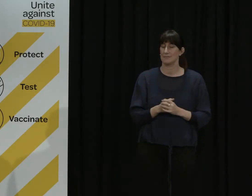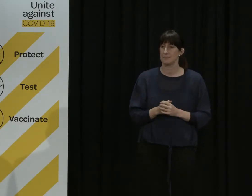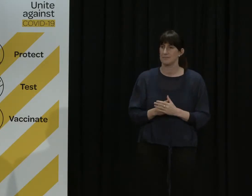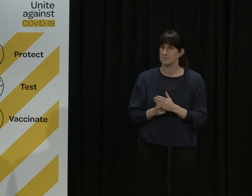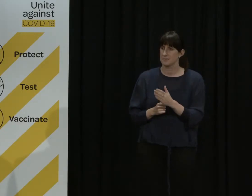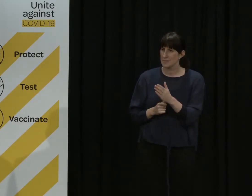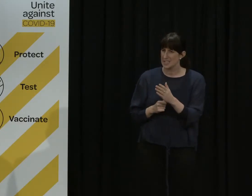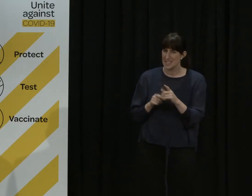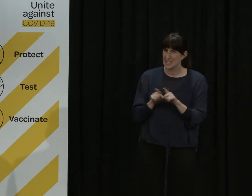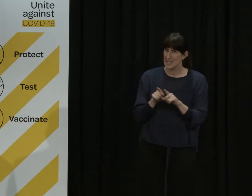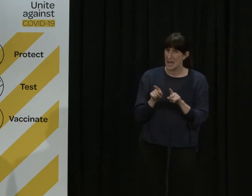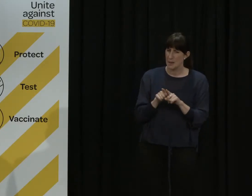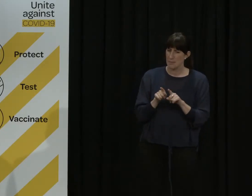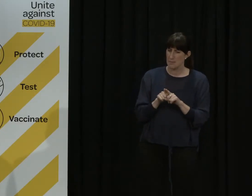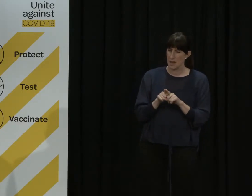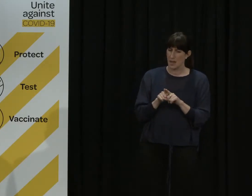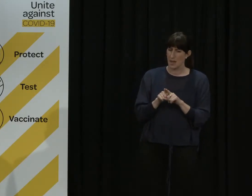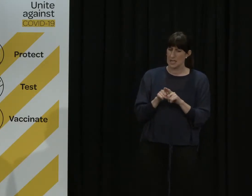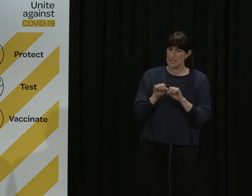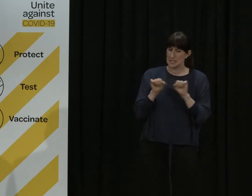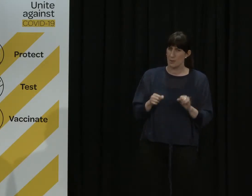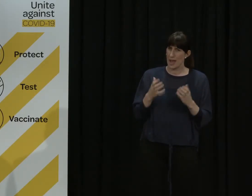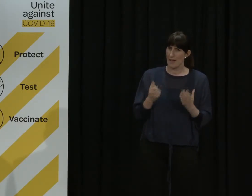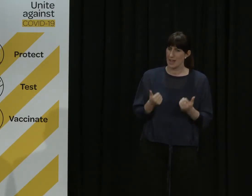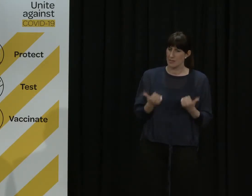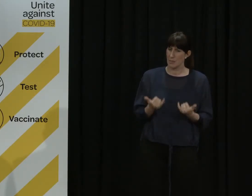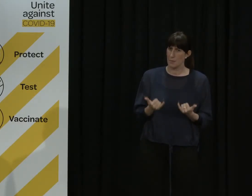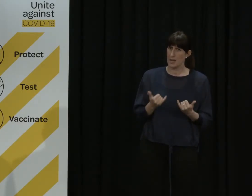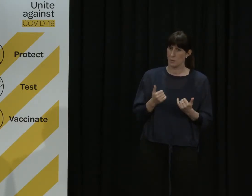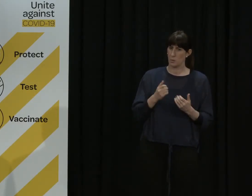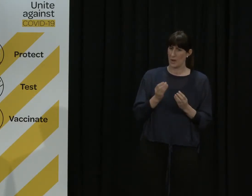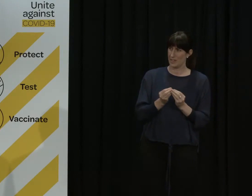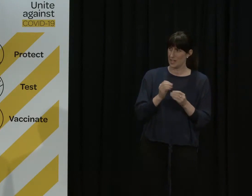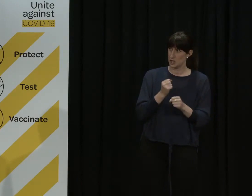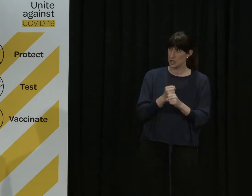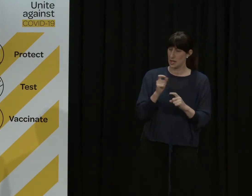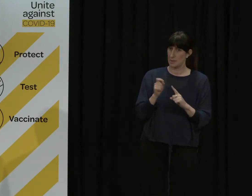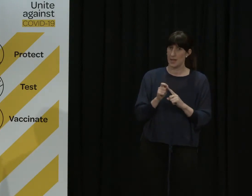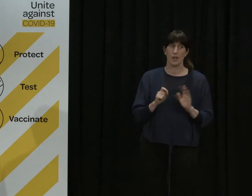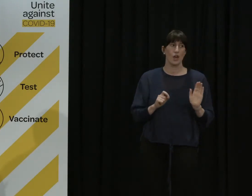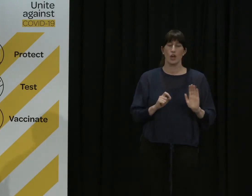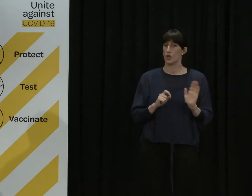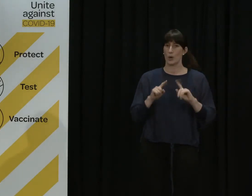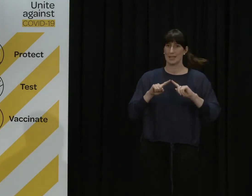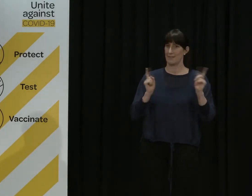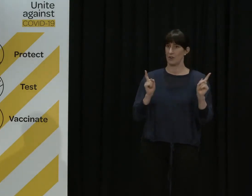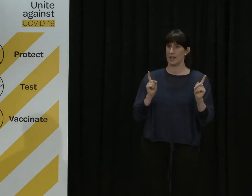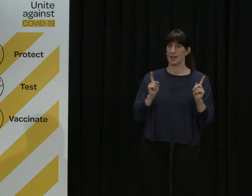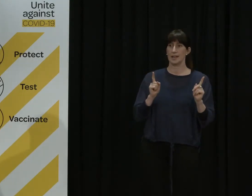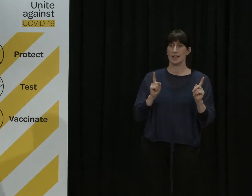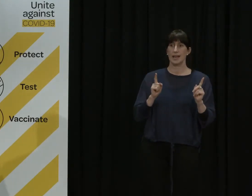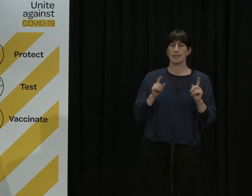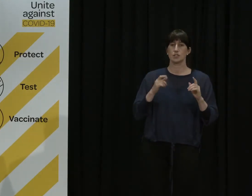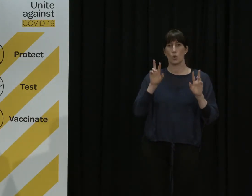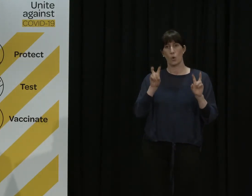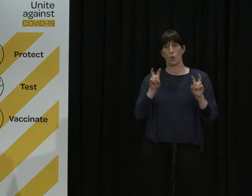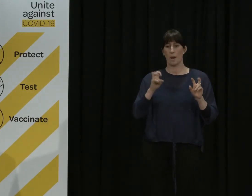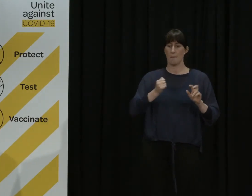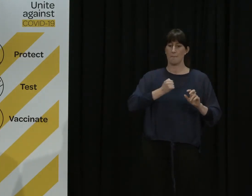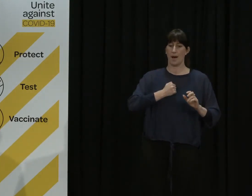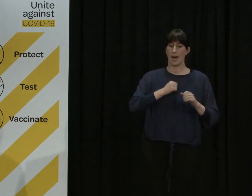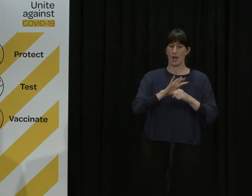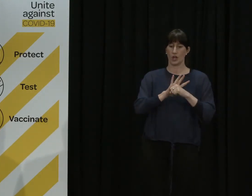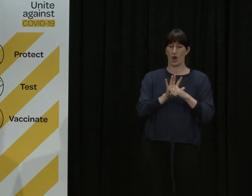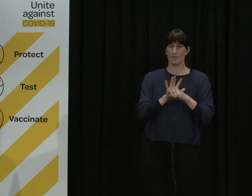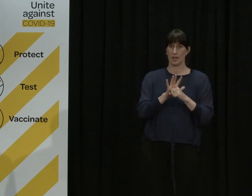which is making sure they've